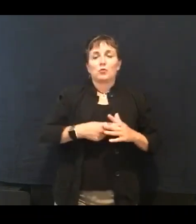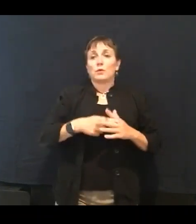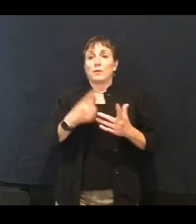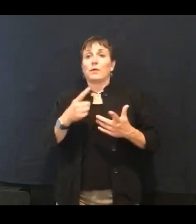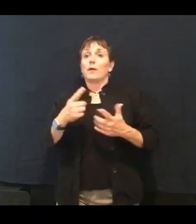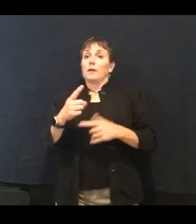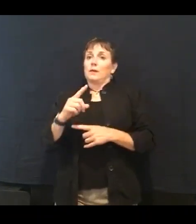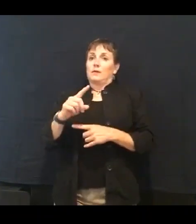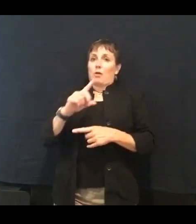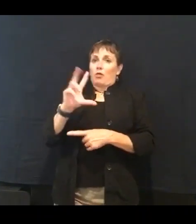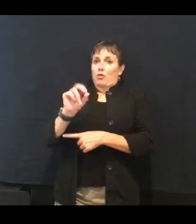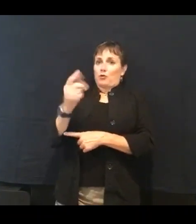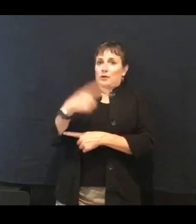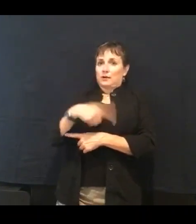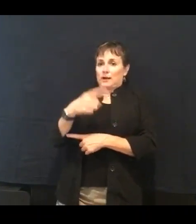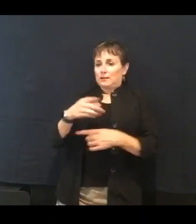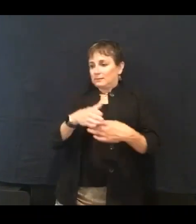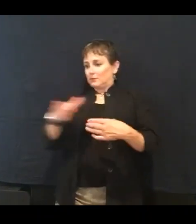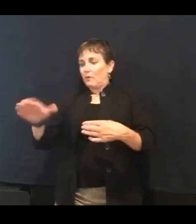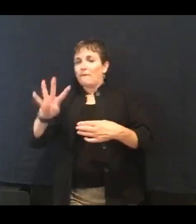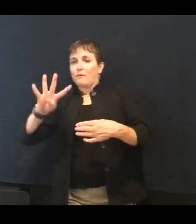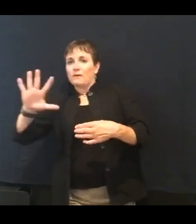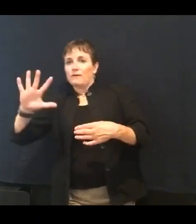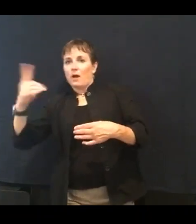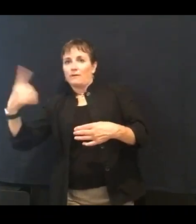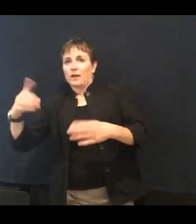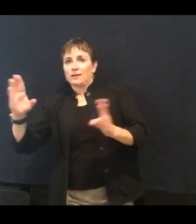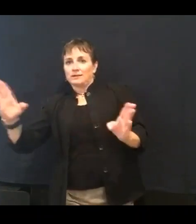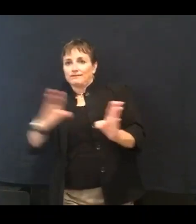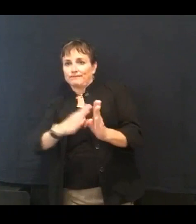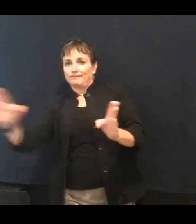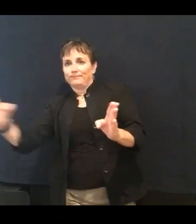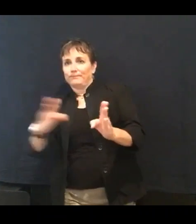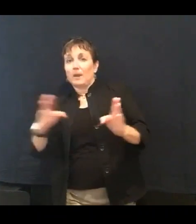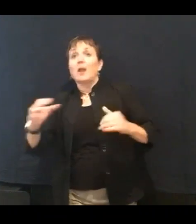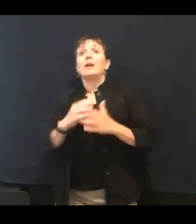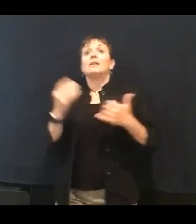45. The chart on-screen illustrates how BF844